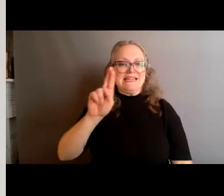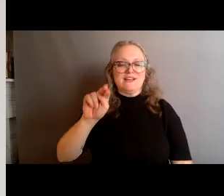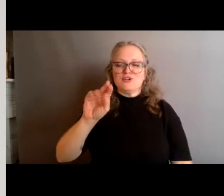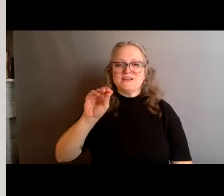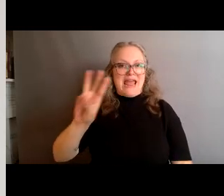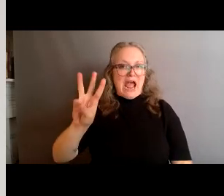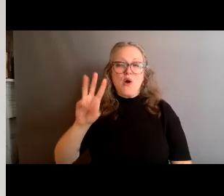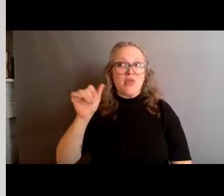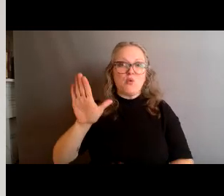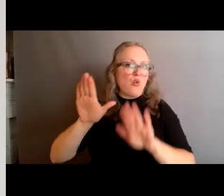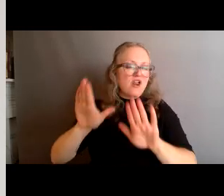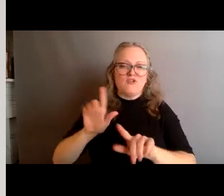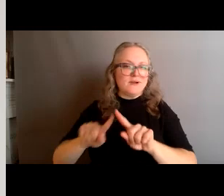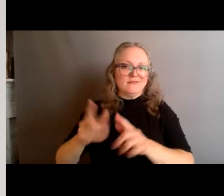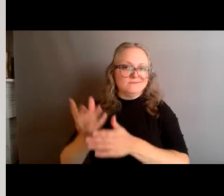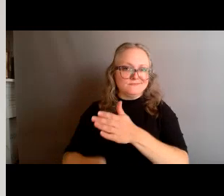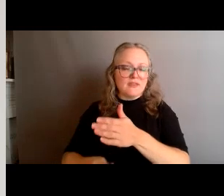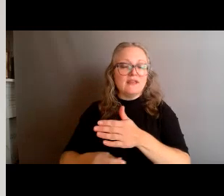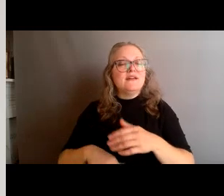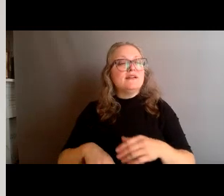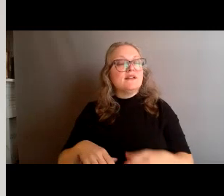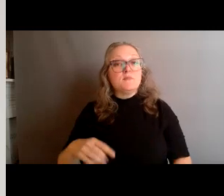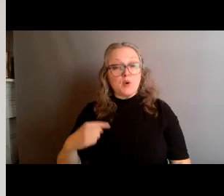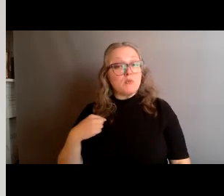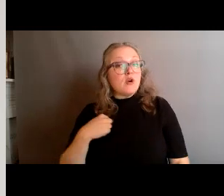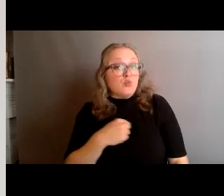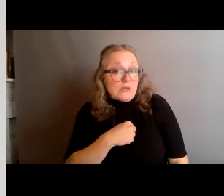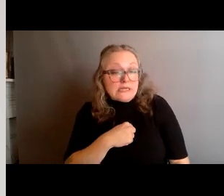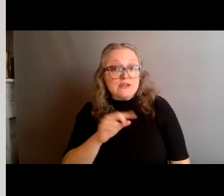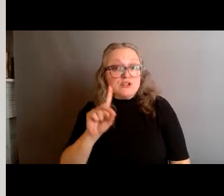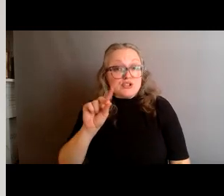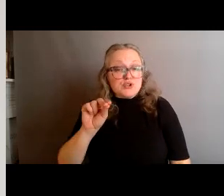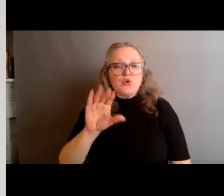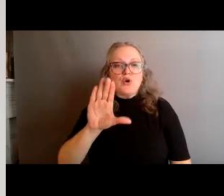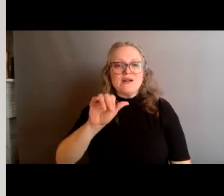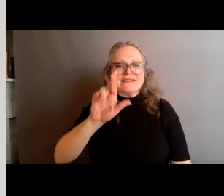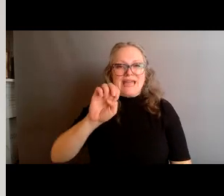Yeah, I I don't we we we do, we do care credit, but sometimes I hate going that